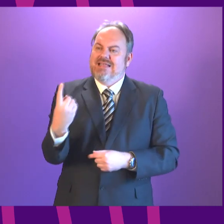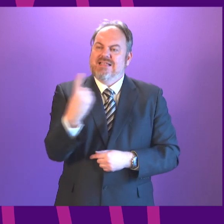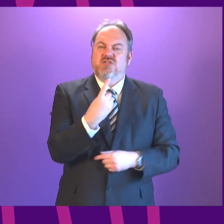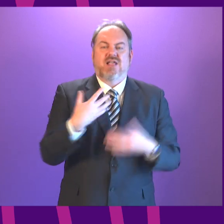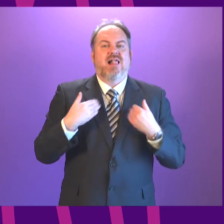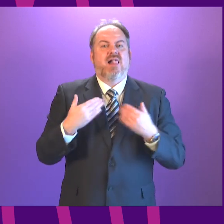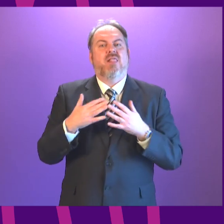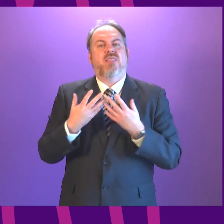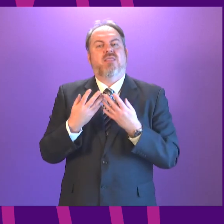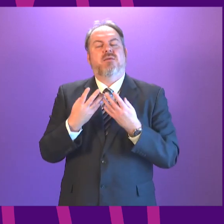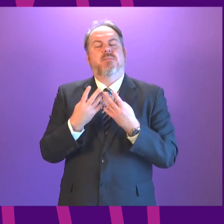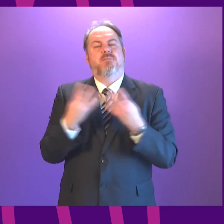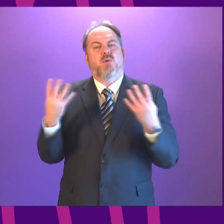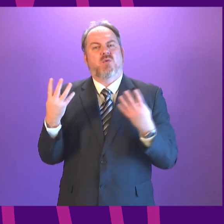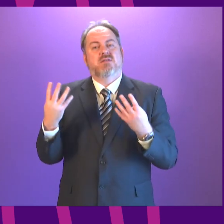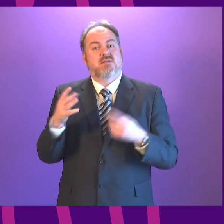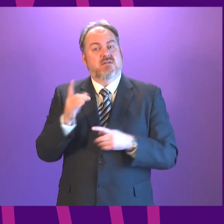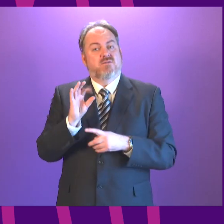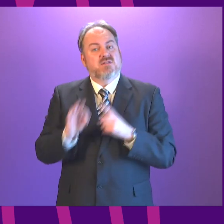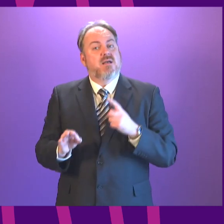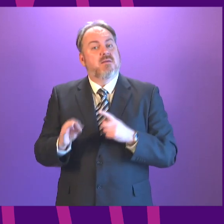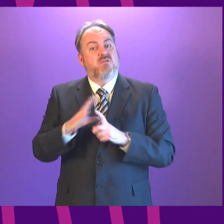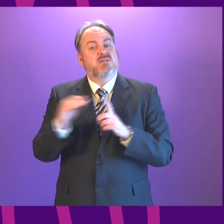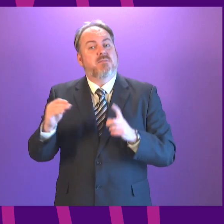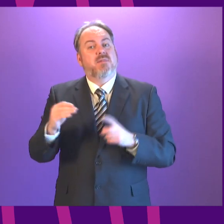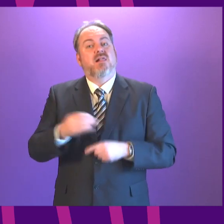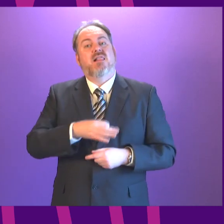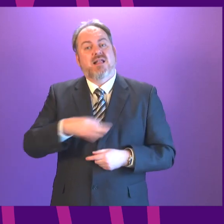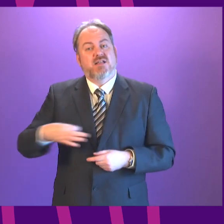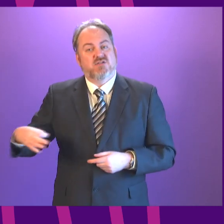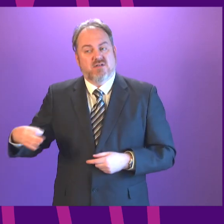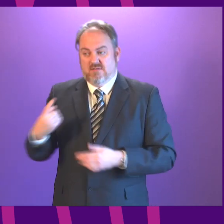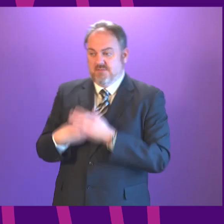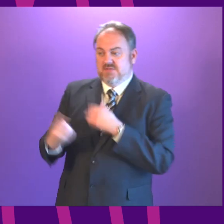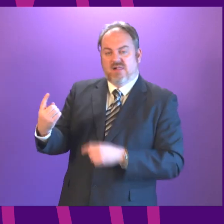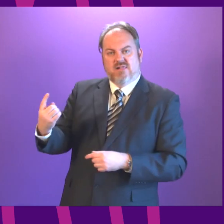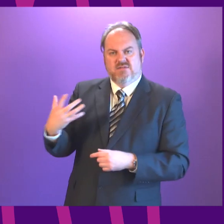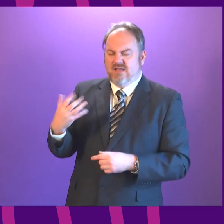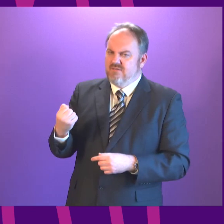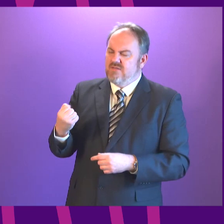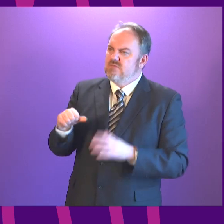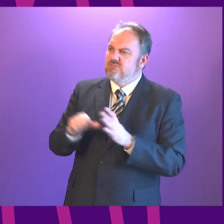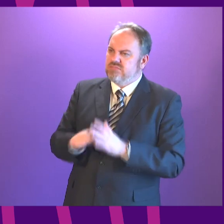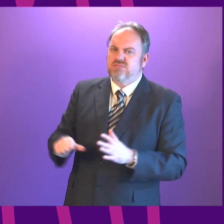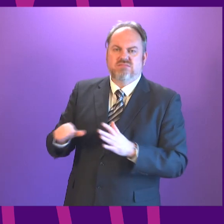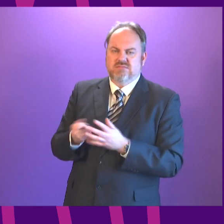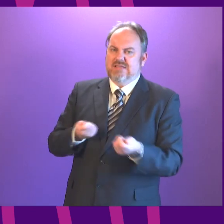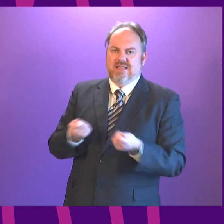NHS Lanarkshire, like NHS Greater Glasgow and Clyde and, more recently, NHS Grampian, is experiencing significant pressure from Covid generally. That has been the case for